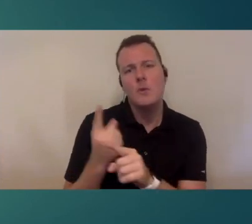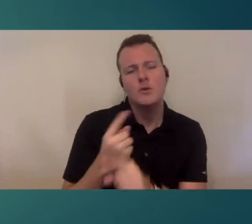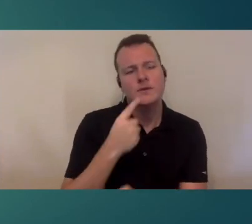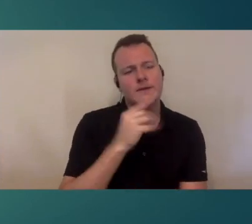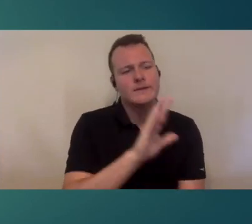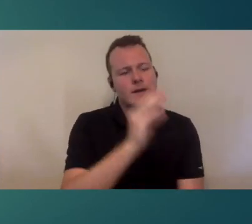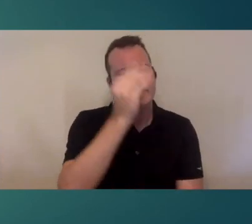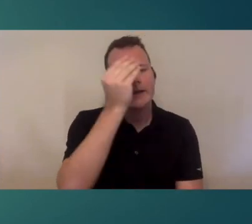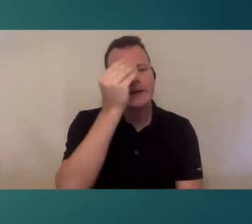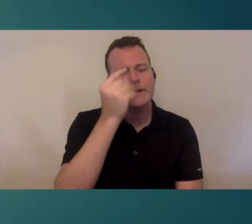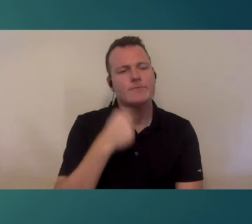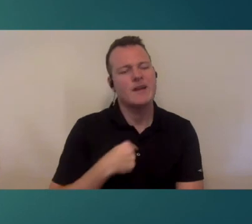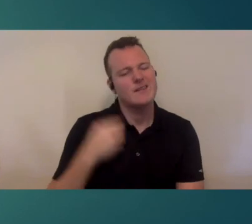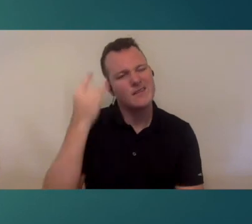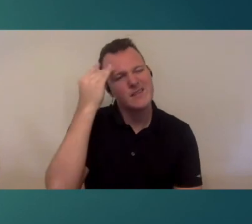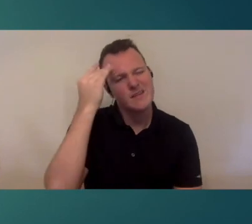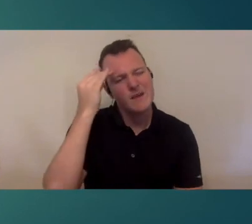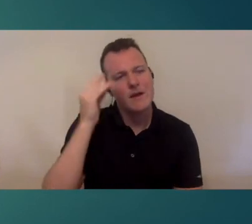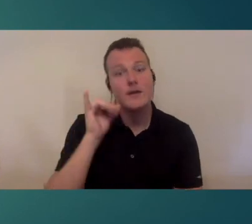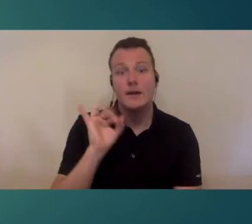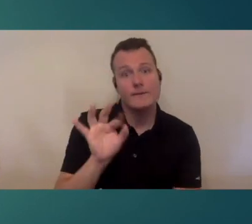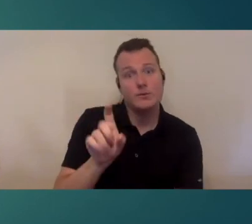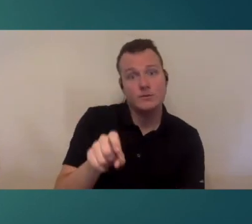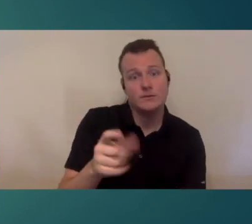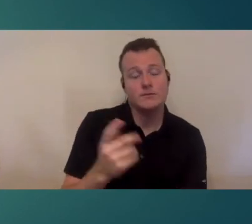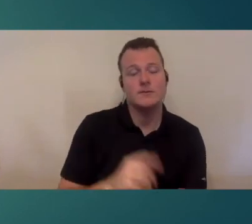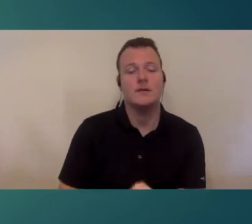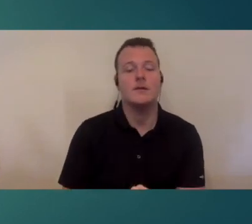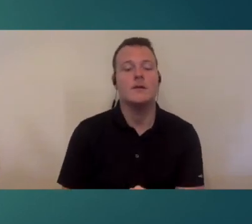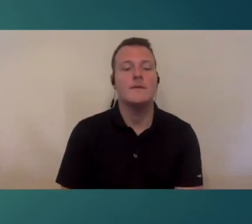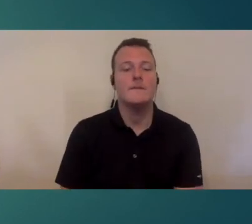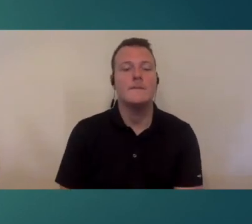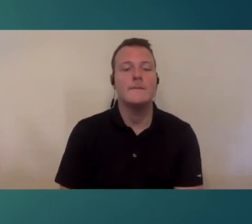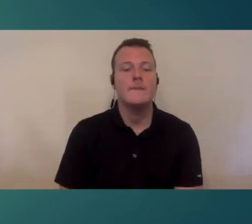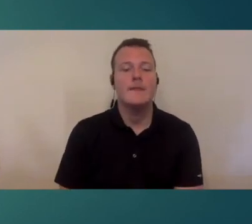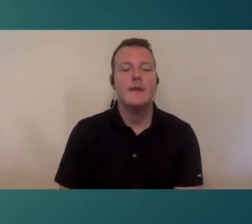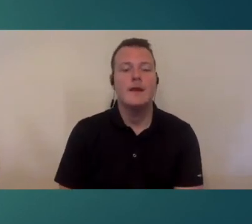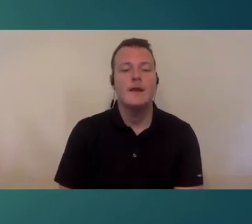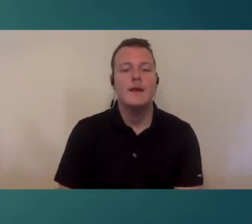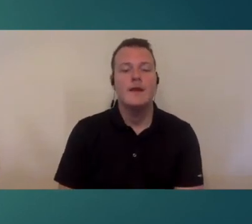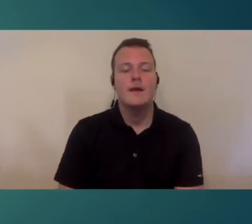me think on that a second' if you need to, you know. I- but I think you're gonna find